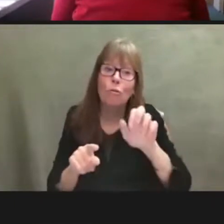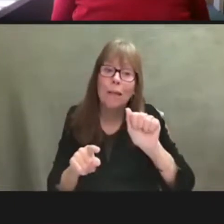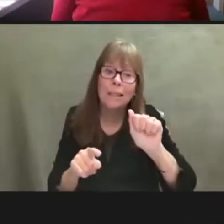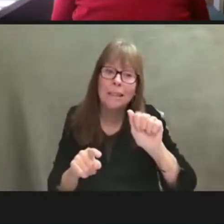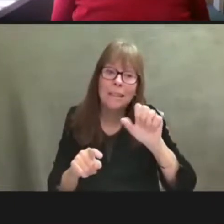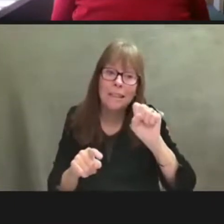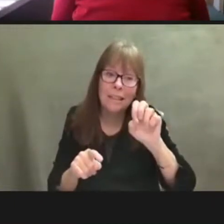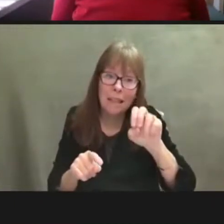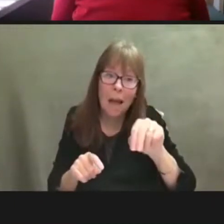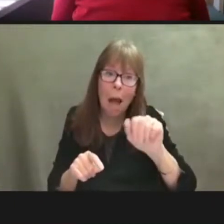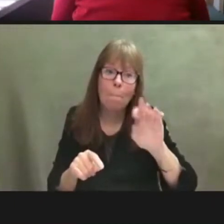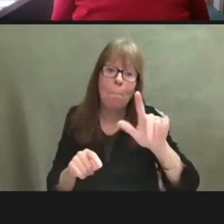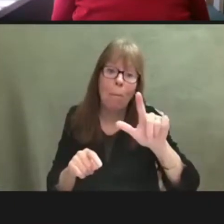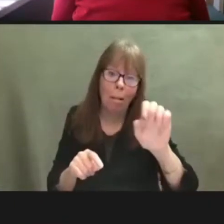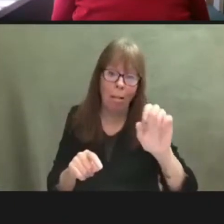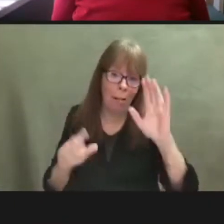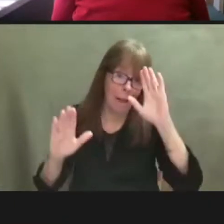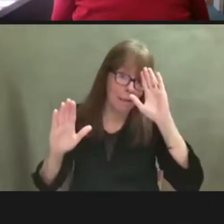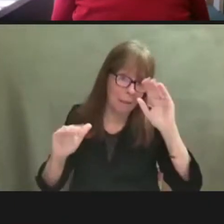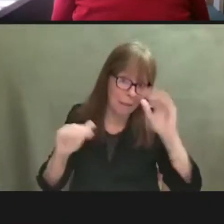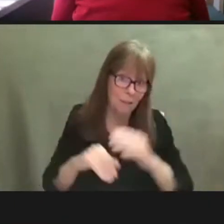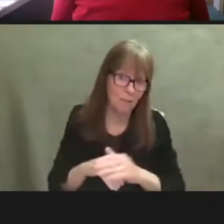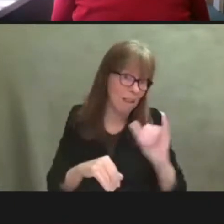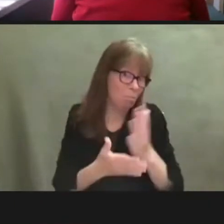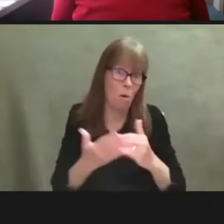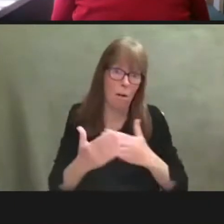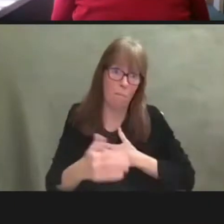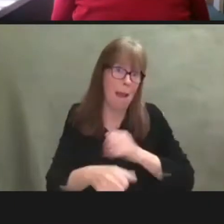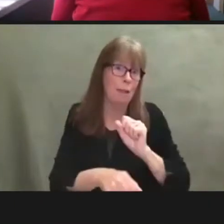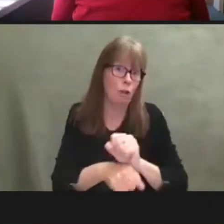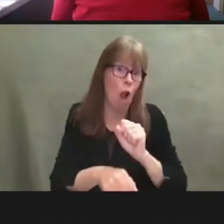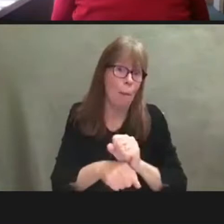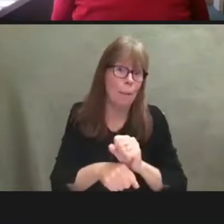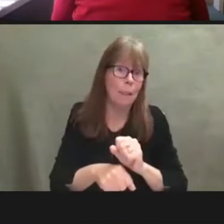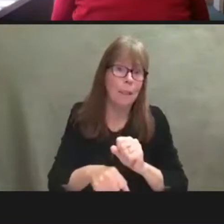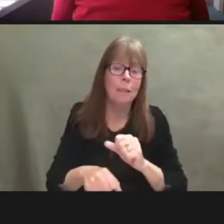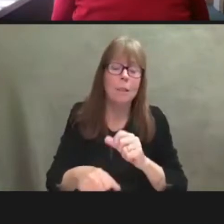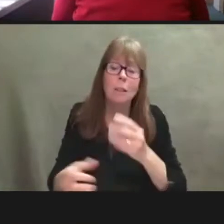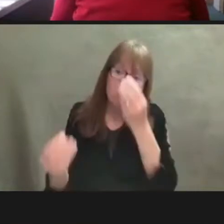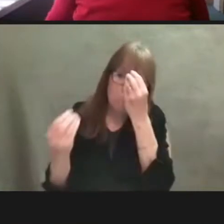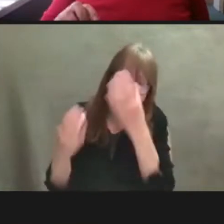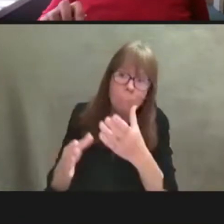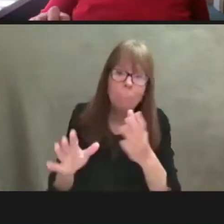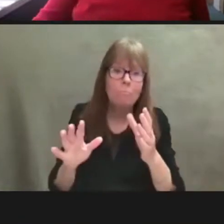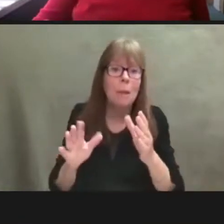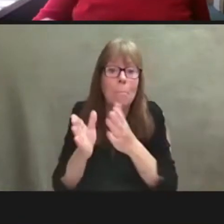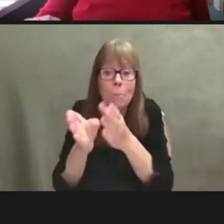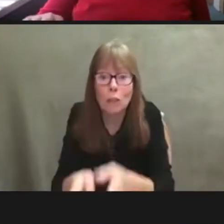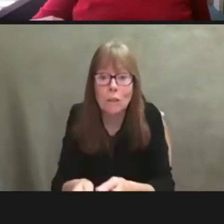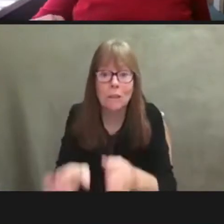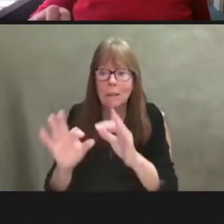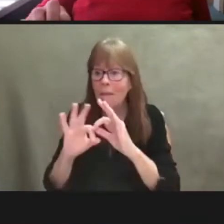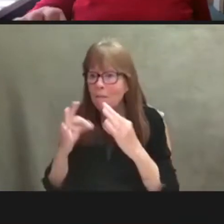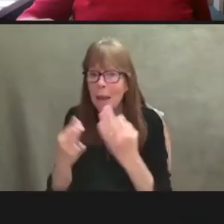I see it as part of my job to provide patients and families with a sense of what a likely